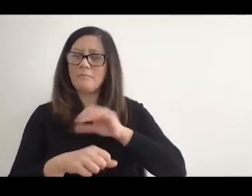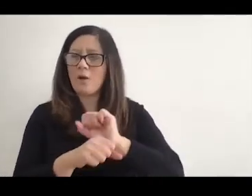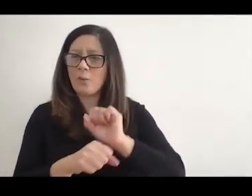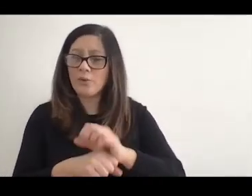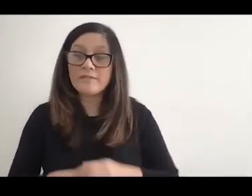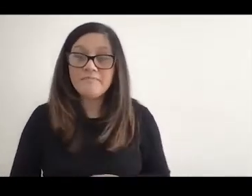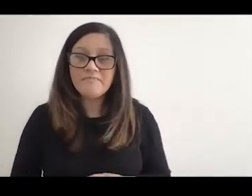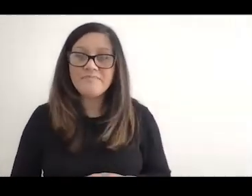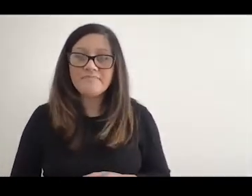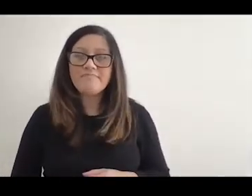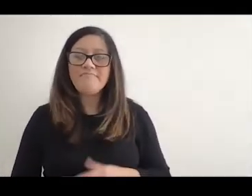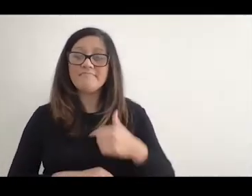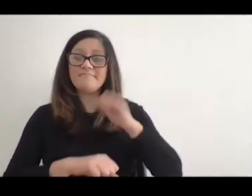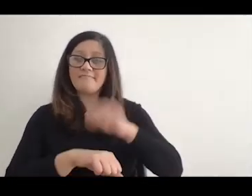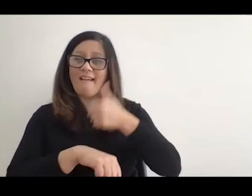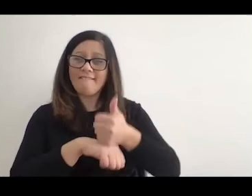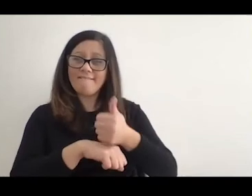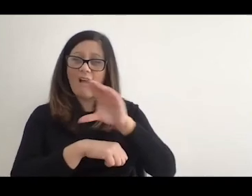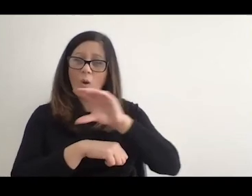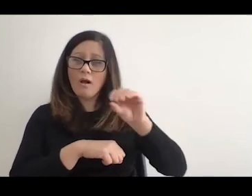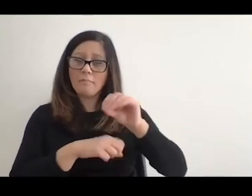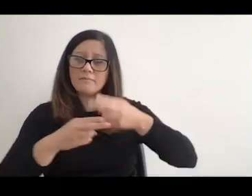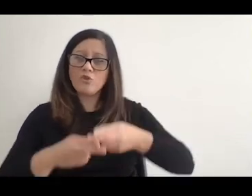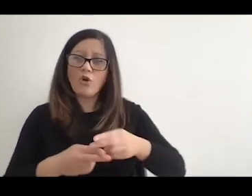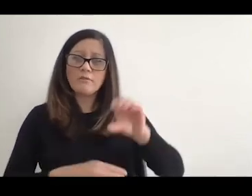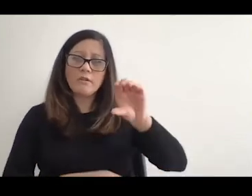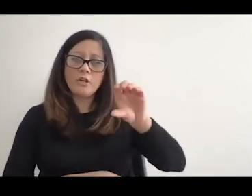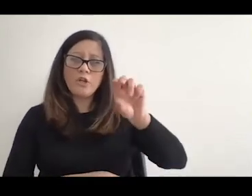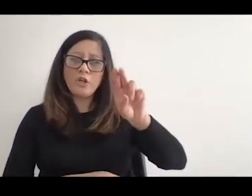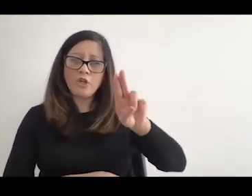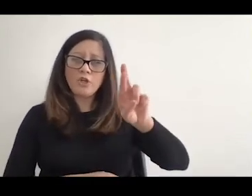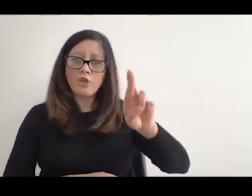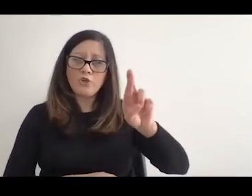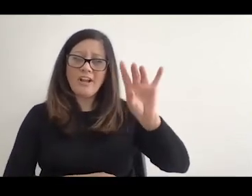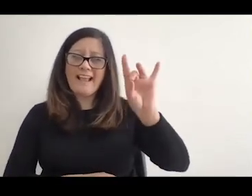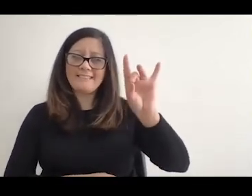I am the founder of Cur8able. A boutique social enterprise.